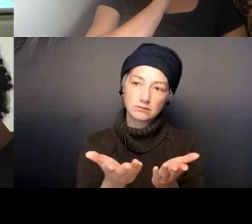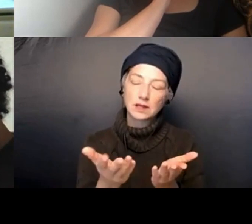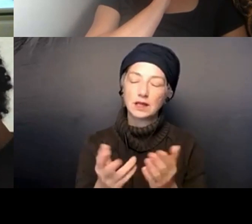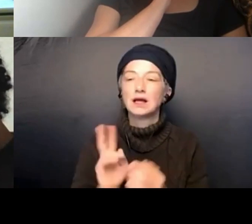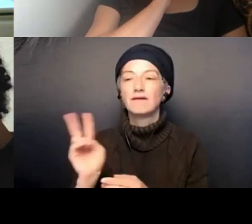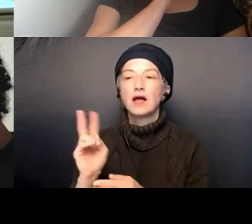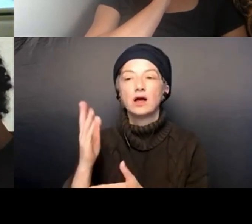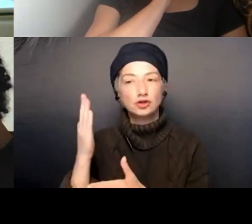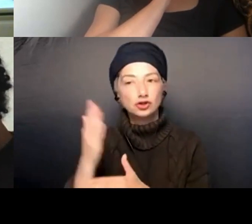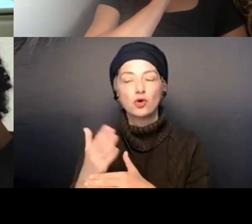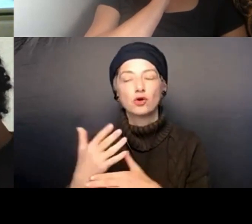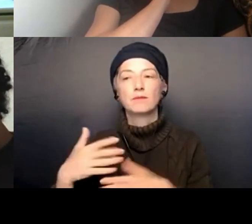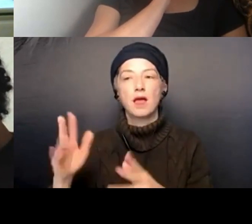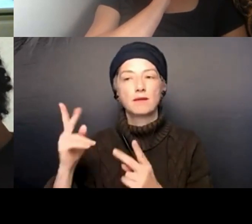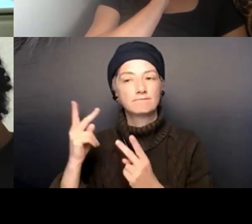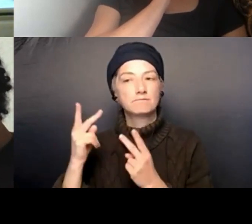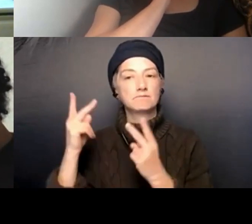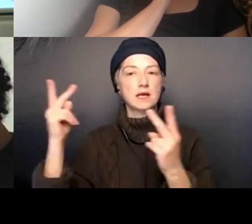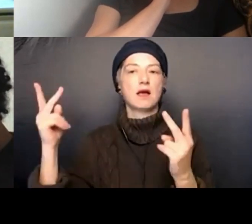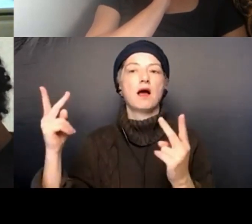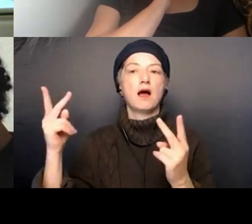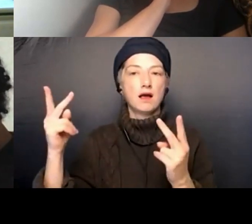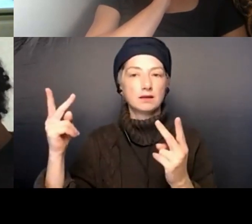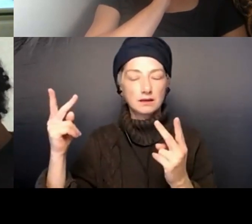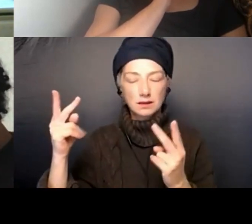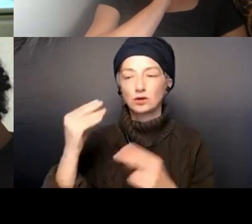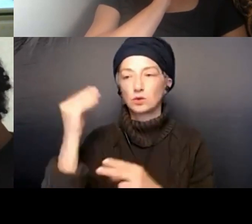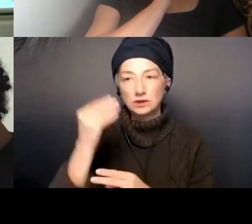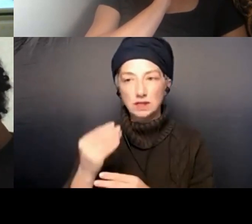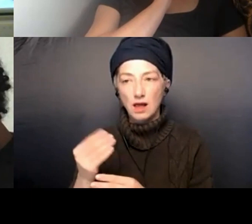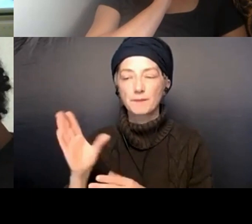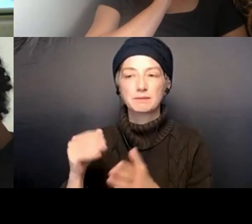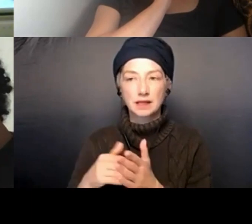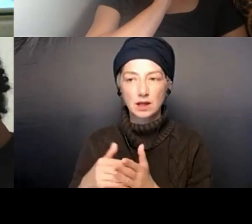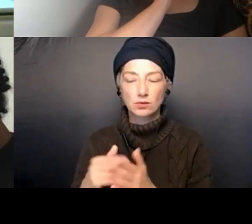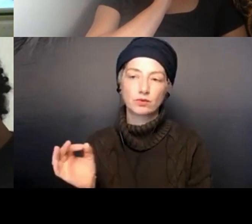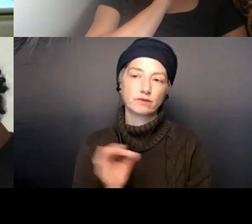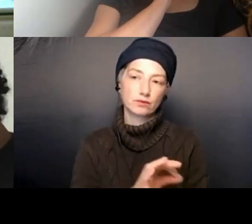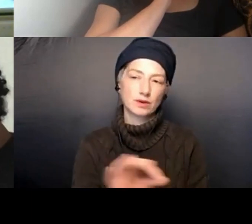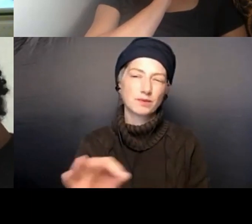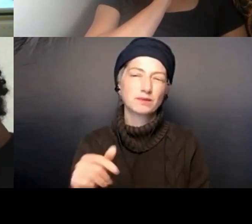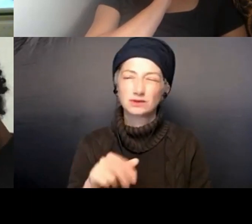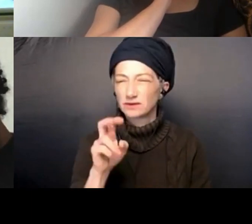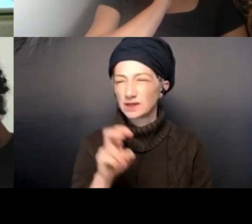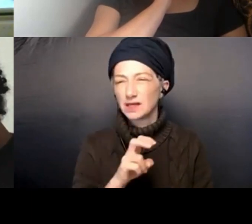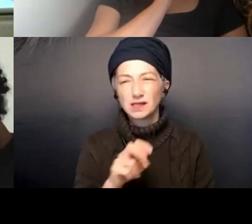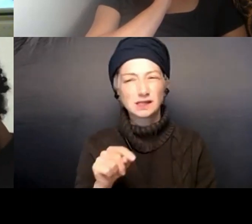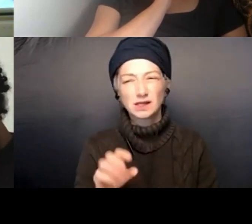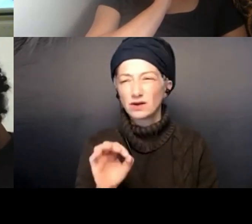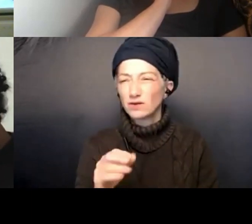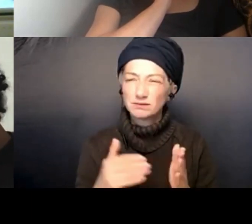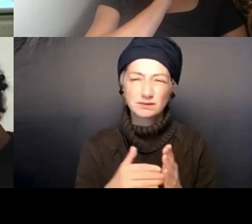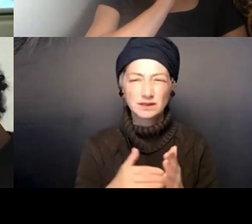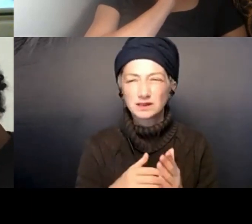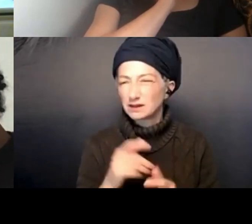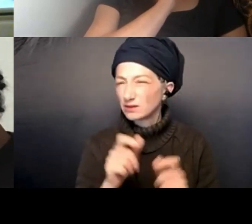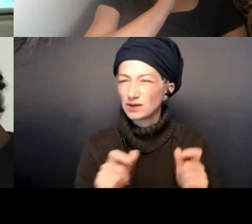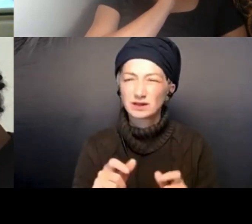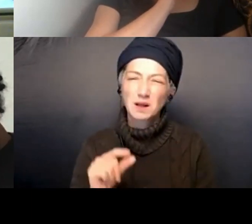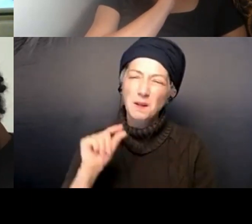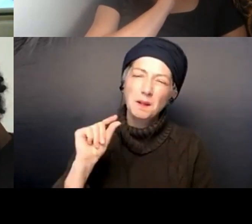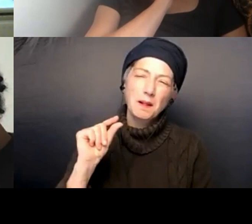Because here in Switzerland we really have very few opportunities for disabled people to try out the arts,